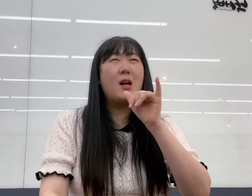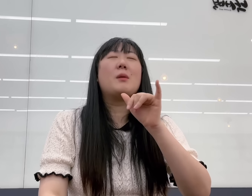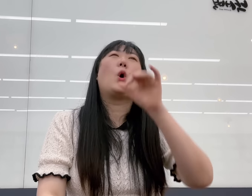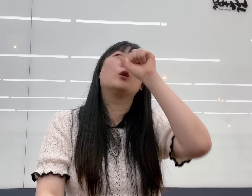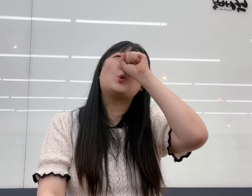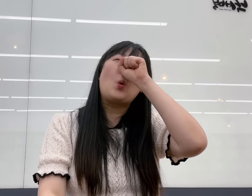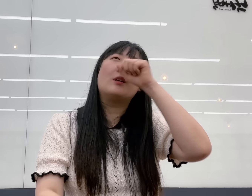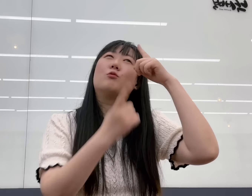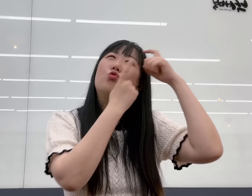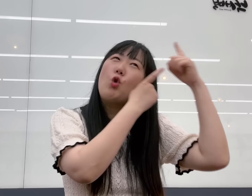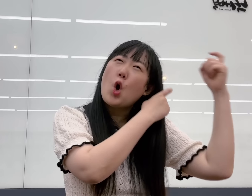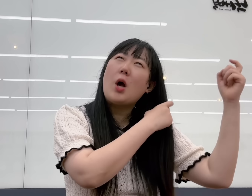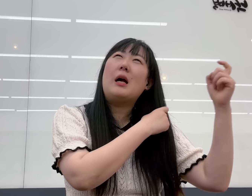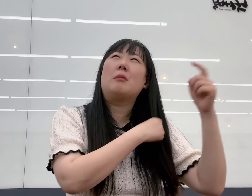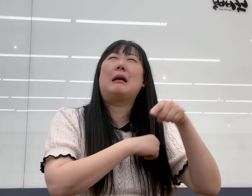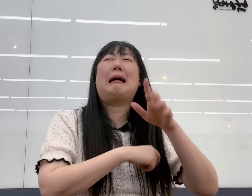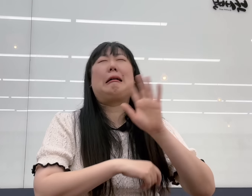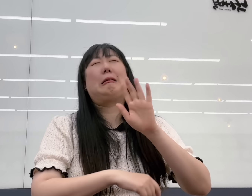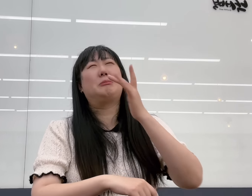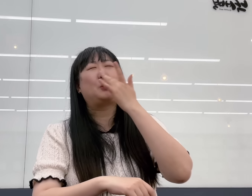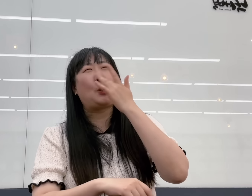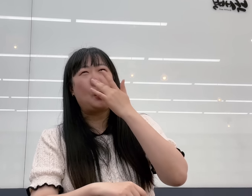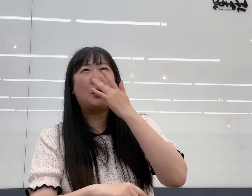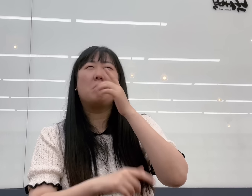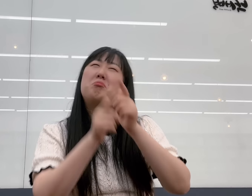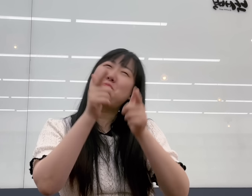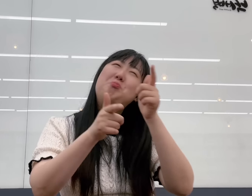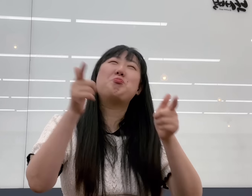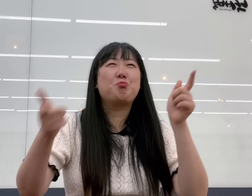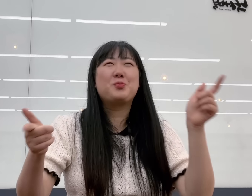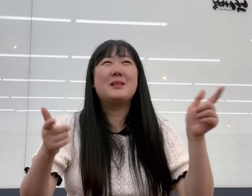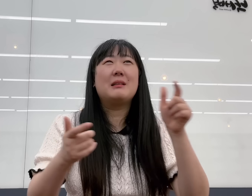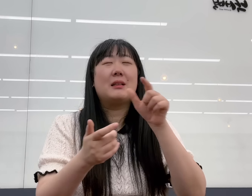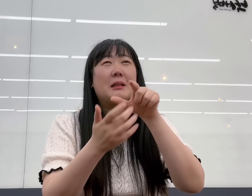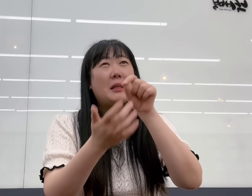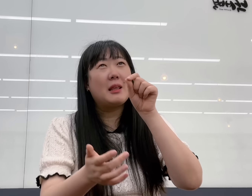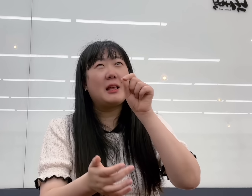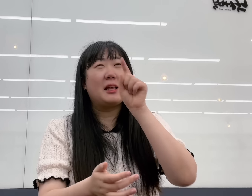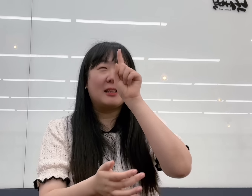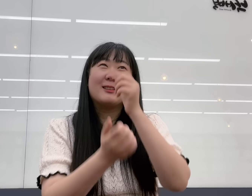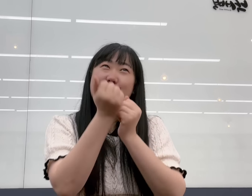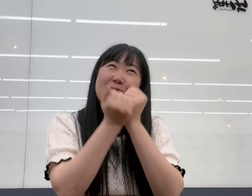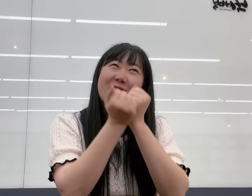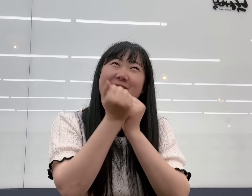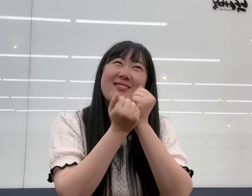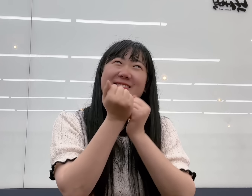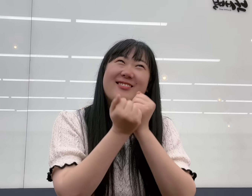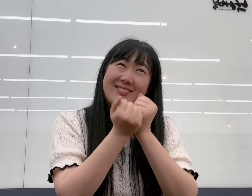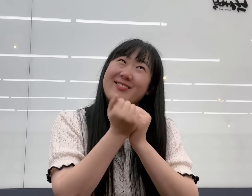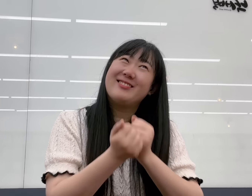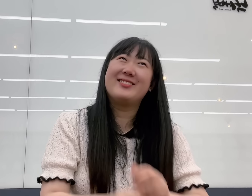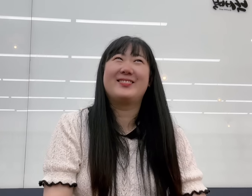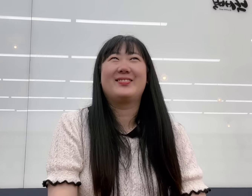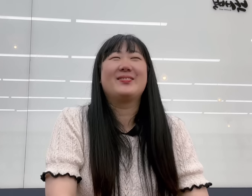Can you tell me one memory, good or bad ? Can you tell me just one thing?